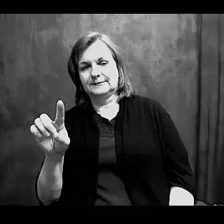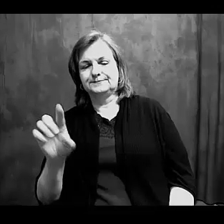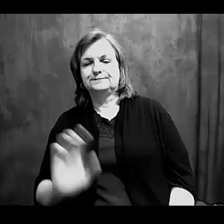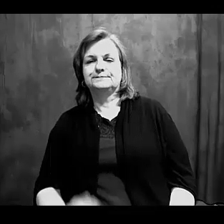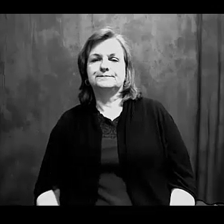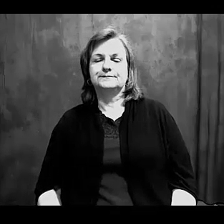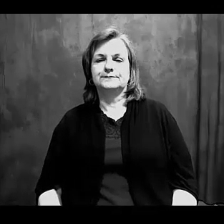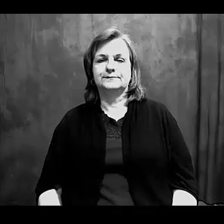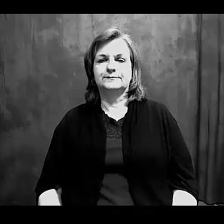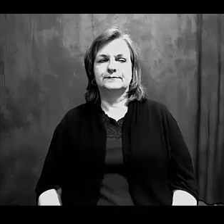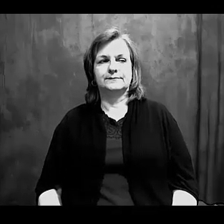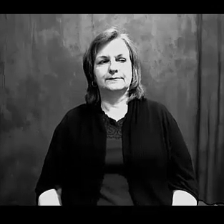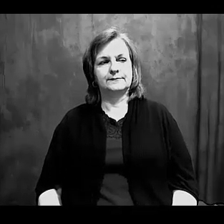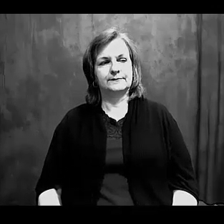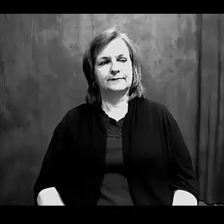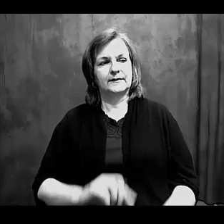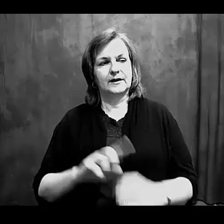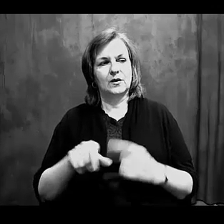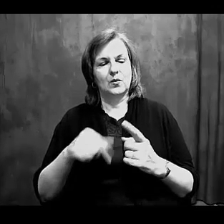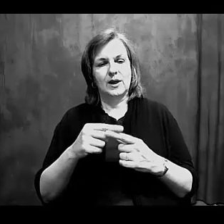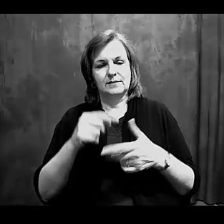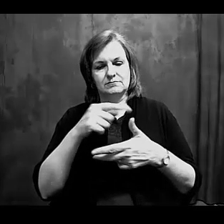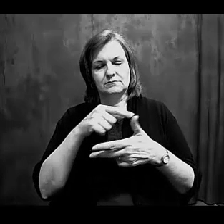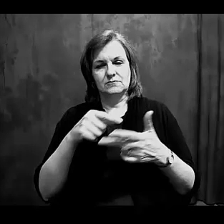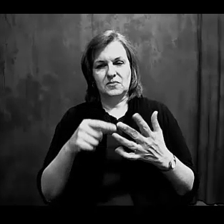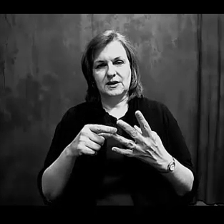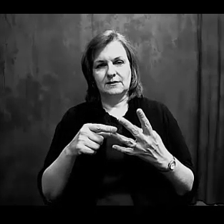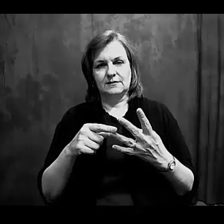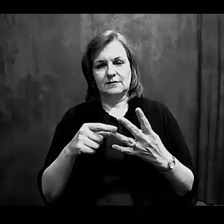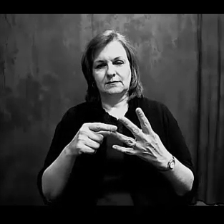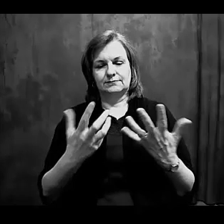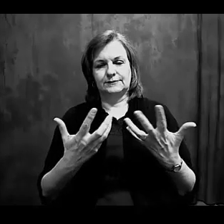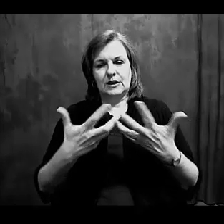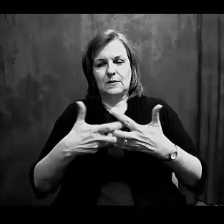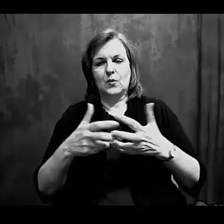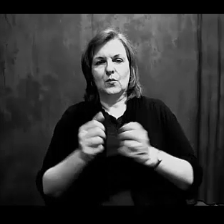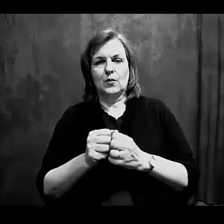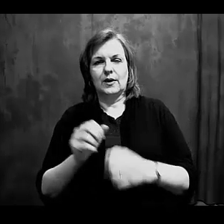together in its larger structure with RNA